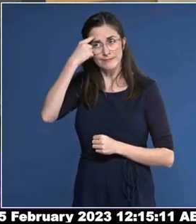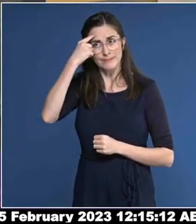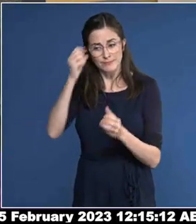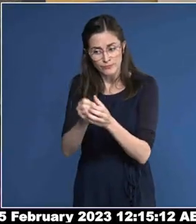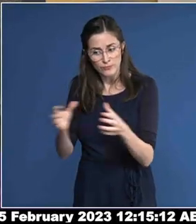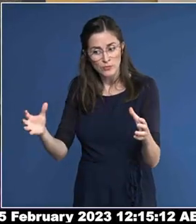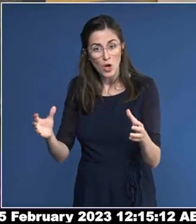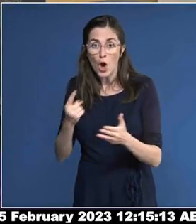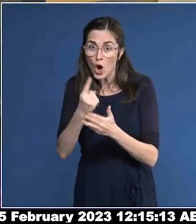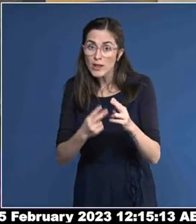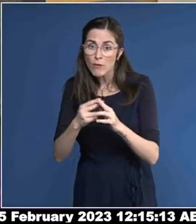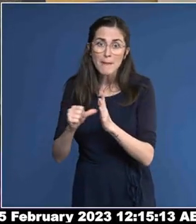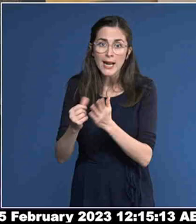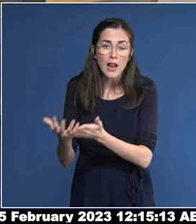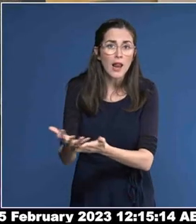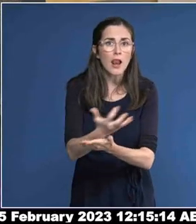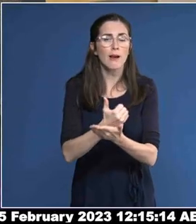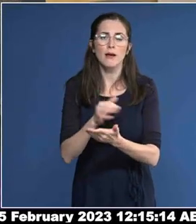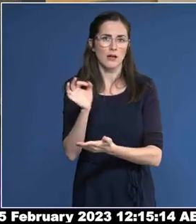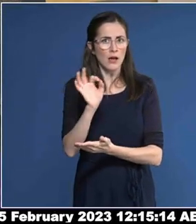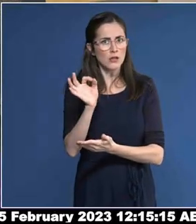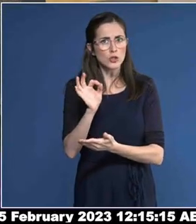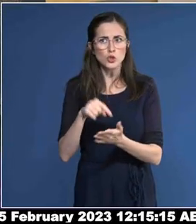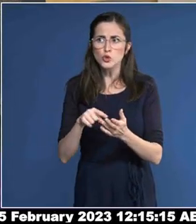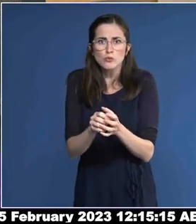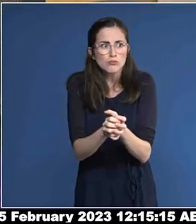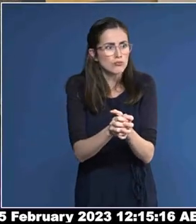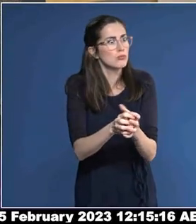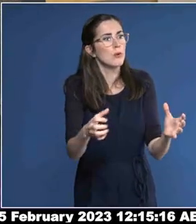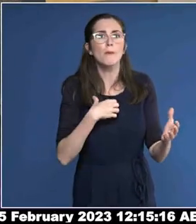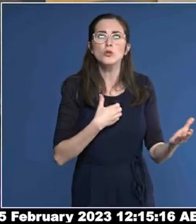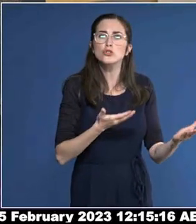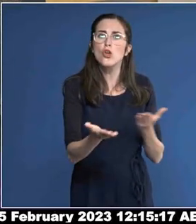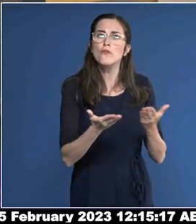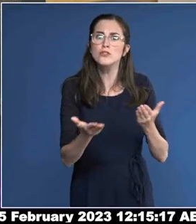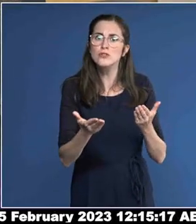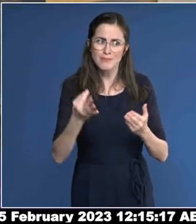but to expand services to benefit the clients and so sought that qualification, I